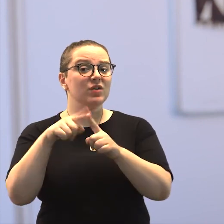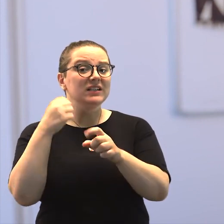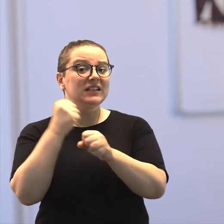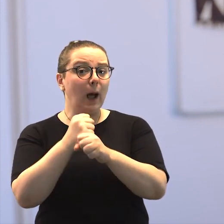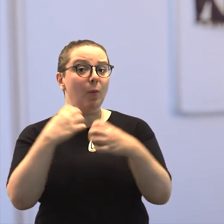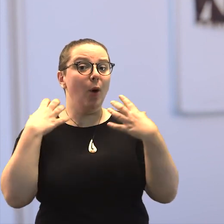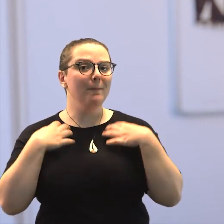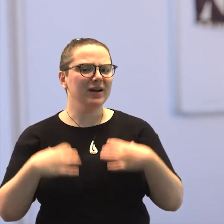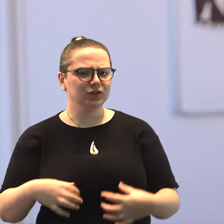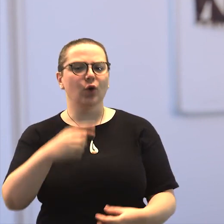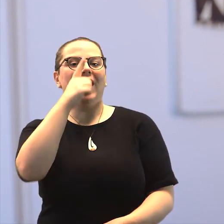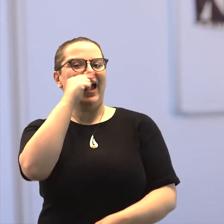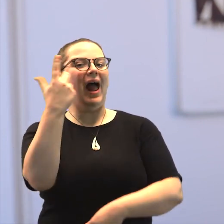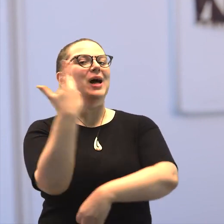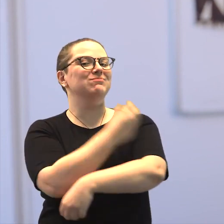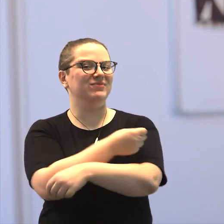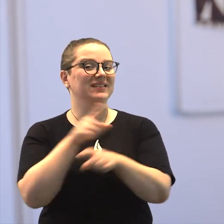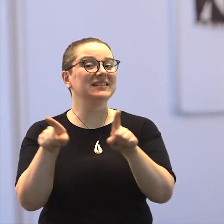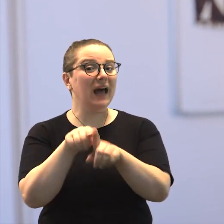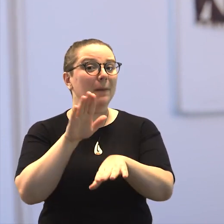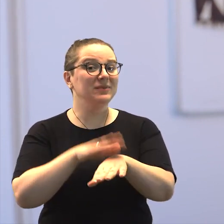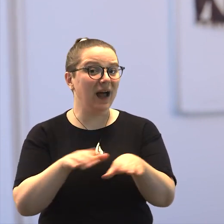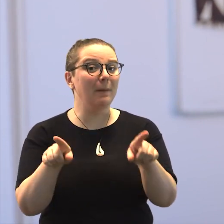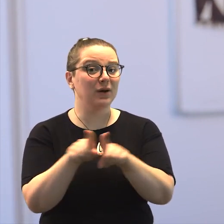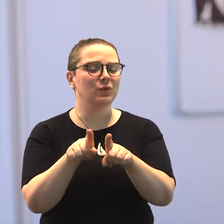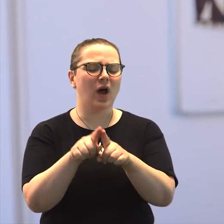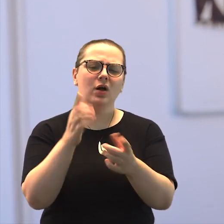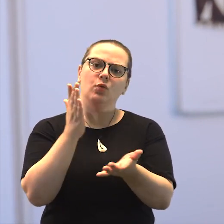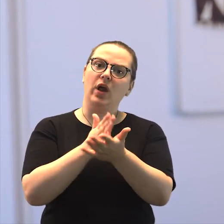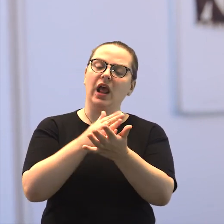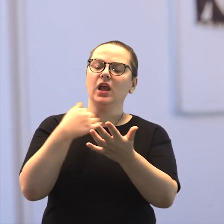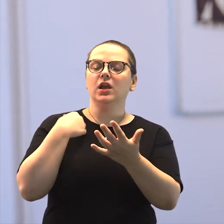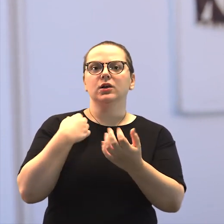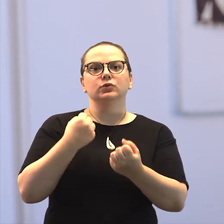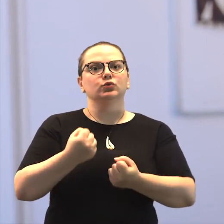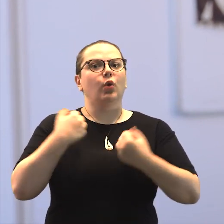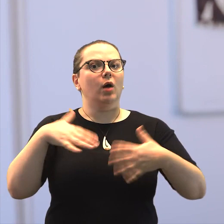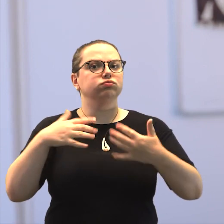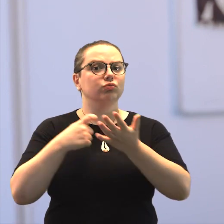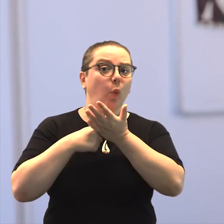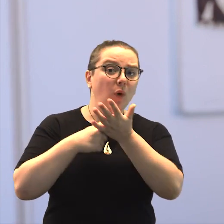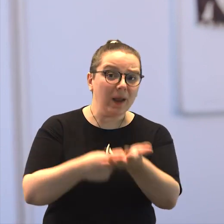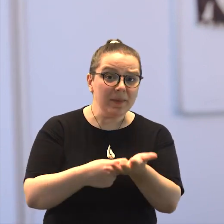some of your childhood immunisations, such as the measles you can also have that at the same time as having your COVID-19 vaccine.